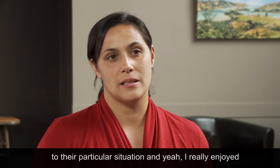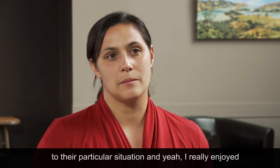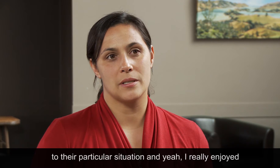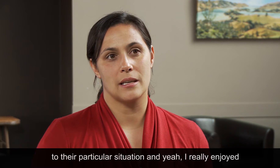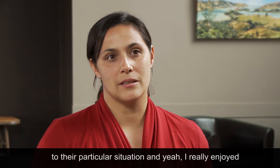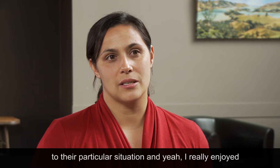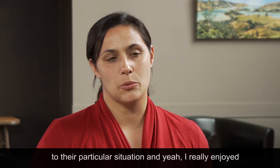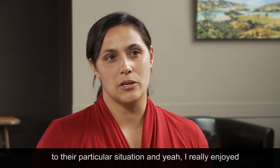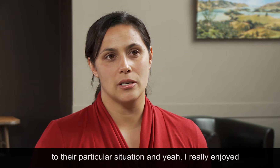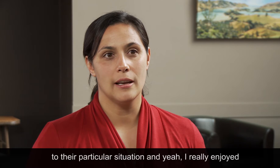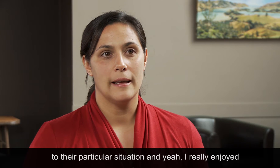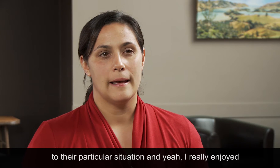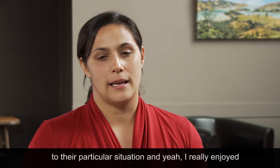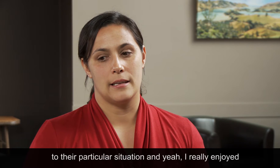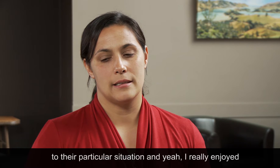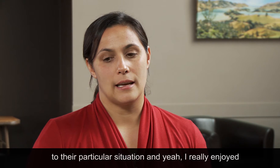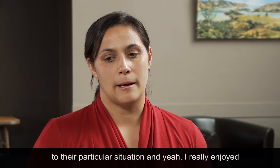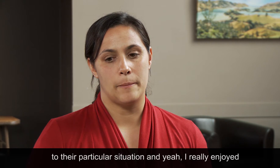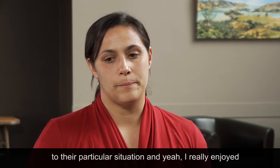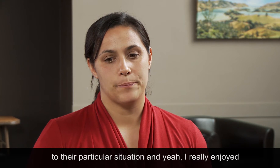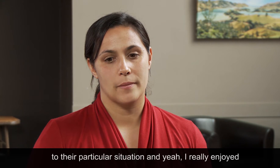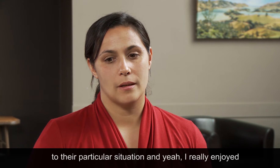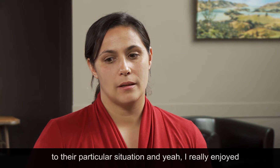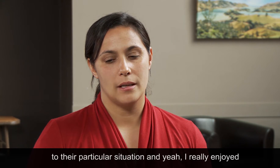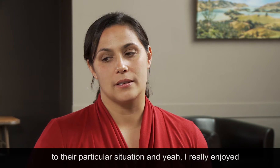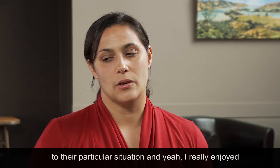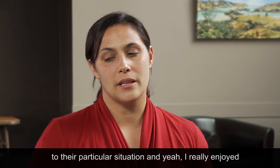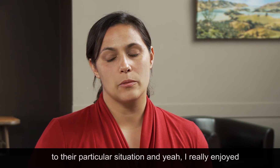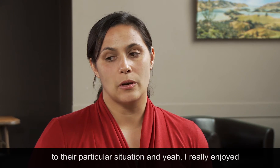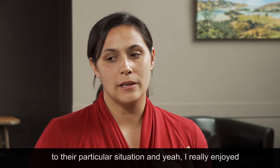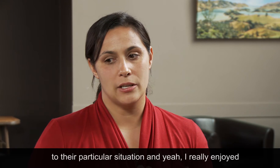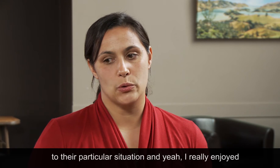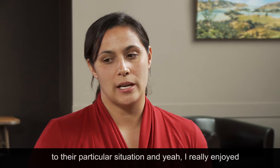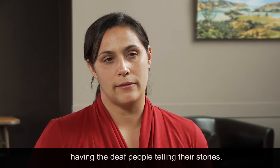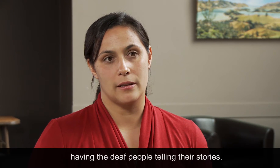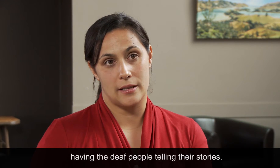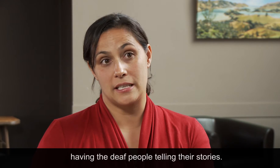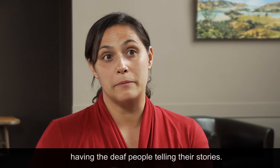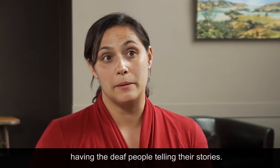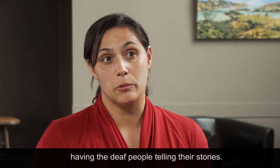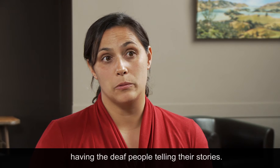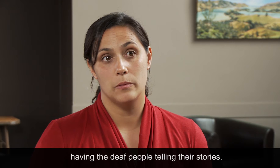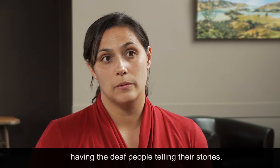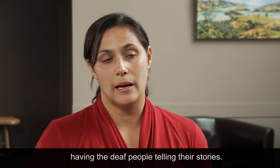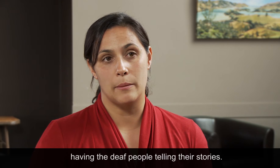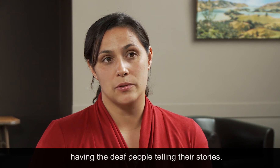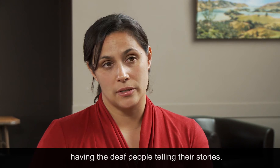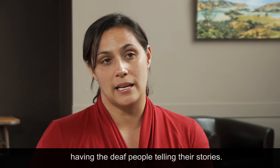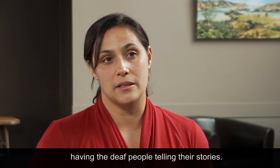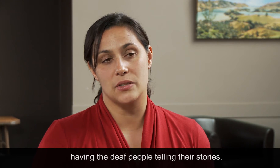their particular situation and yeah, I really enjoyed having the deaf people telling their